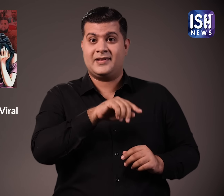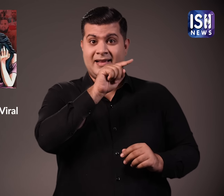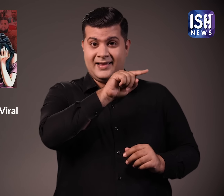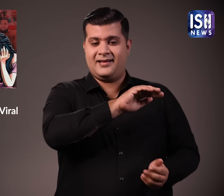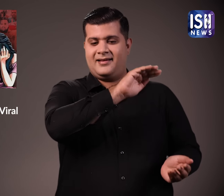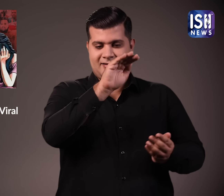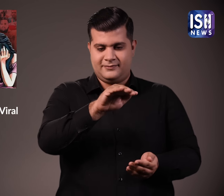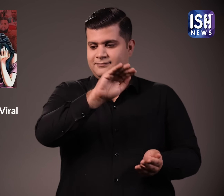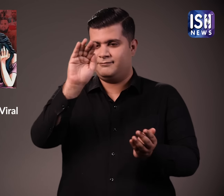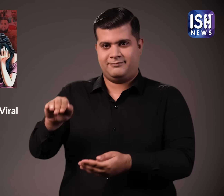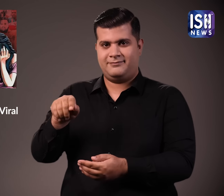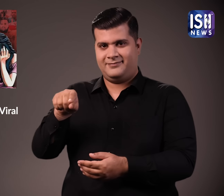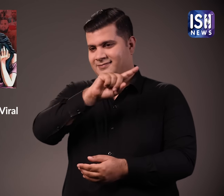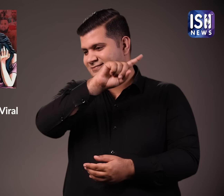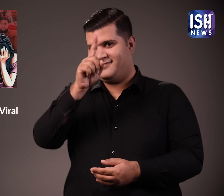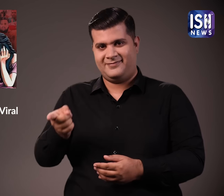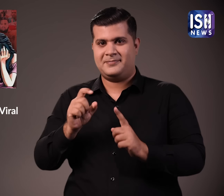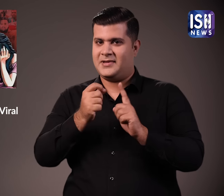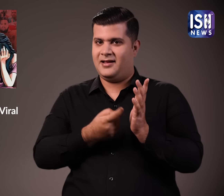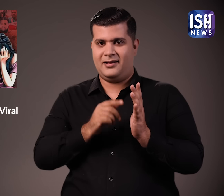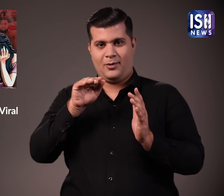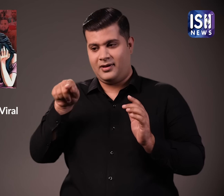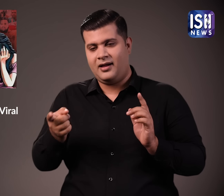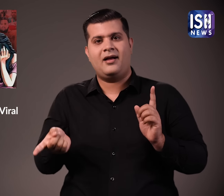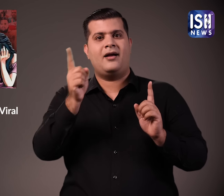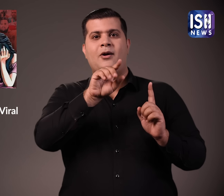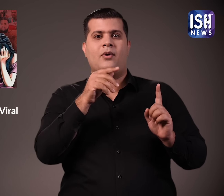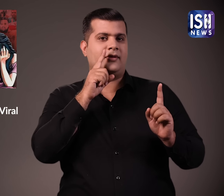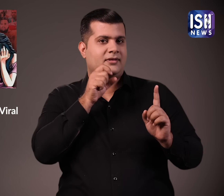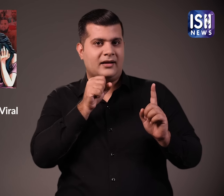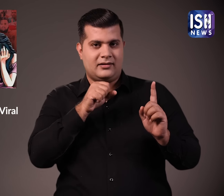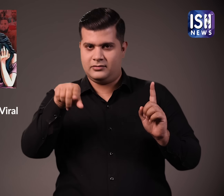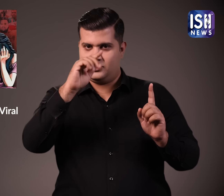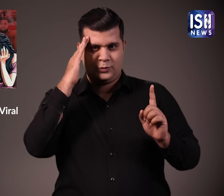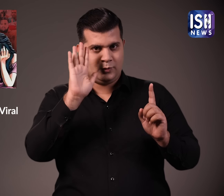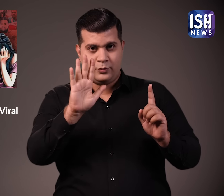So, now you know that Deve Gowda is Prajwal's granfather.